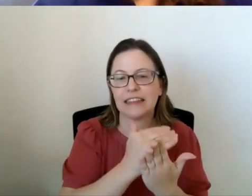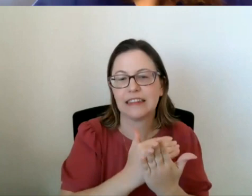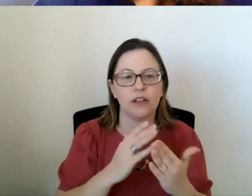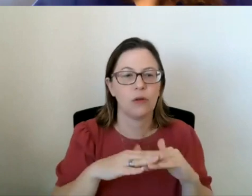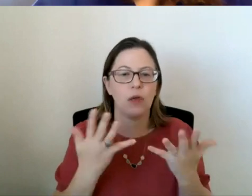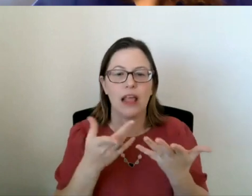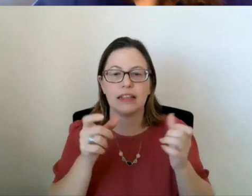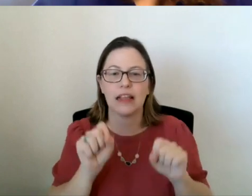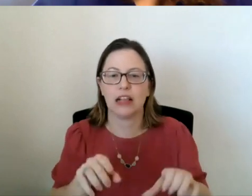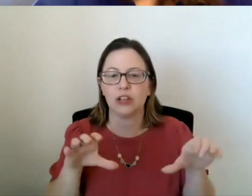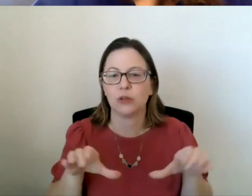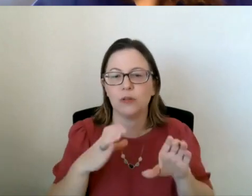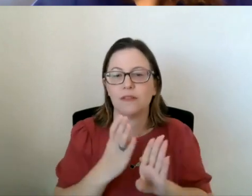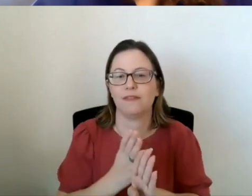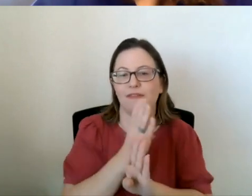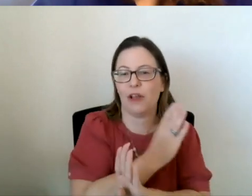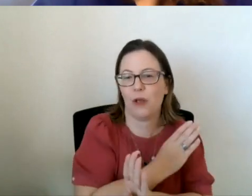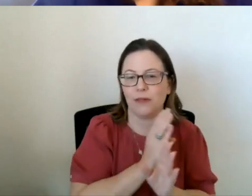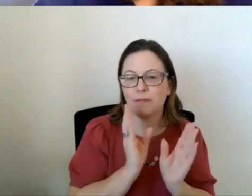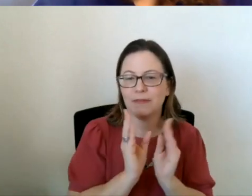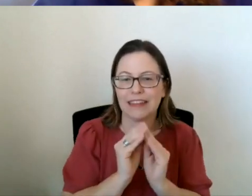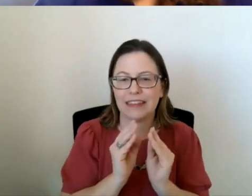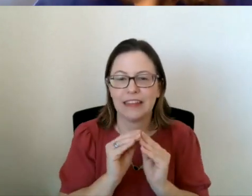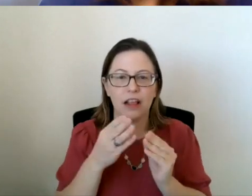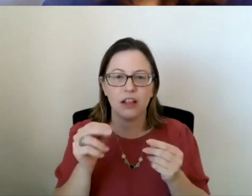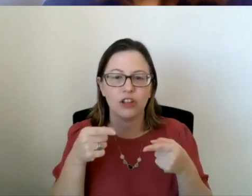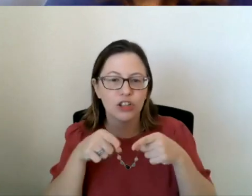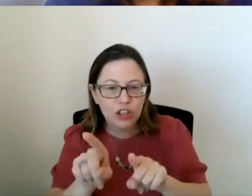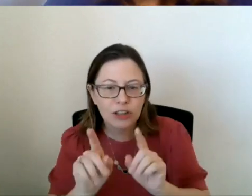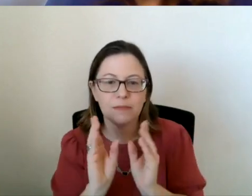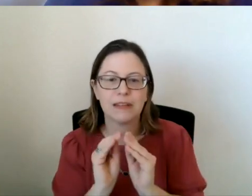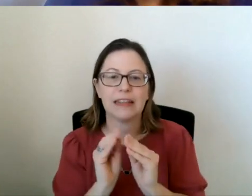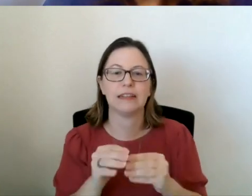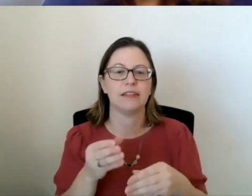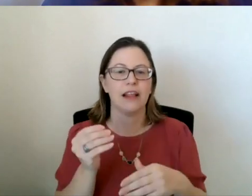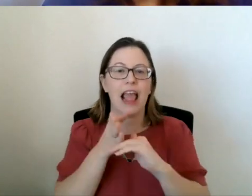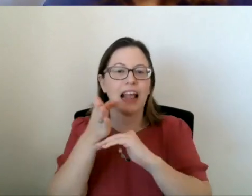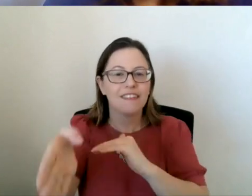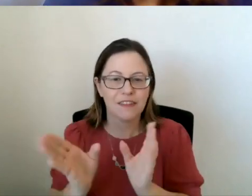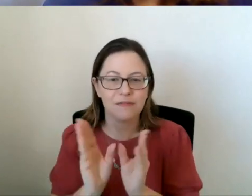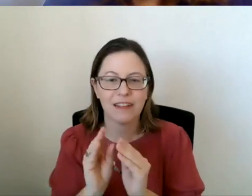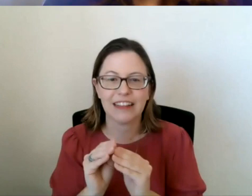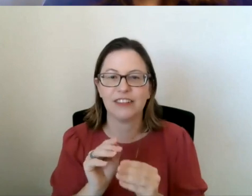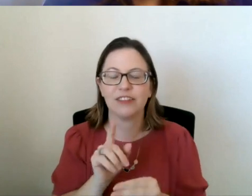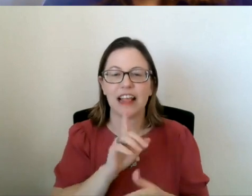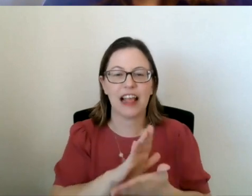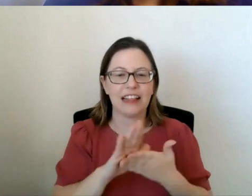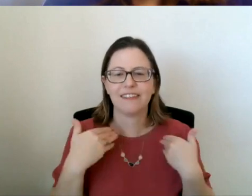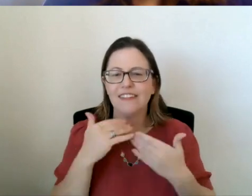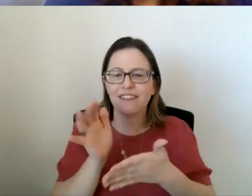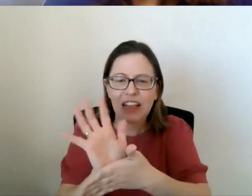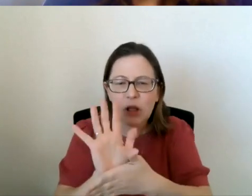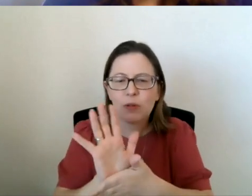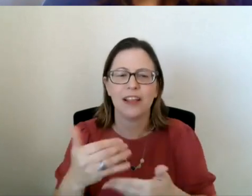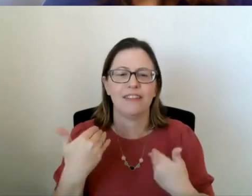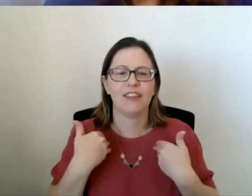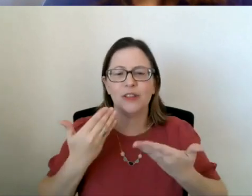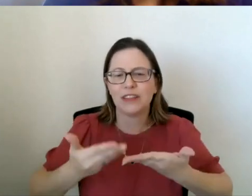and that will give you a checklist of what you can do prior to a meeting, what you can do during a meeting and then once the meeting has completed,